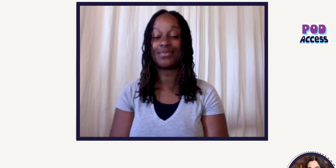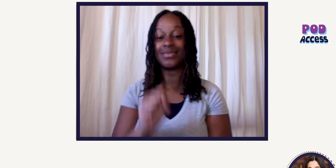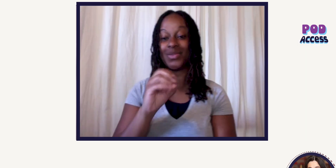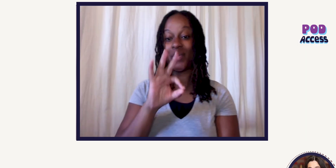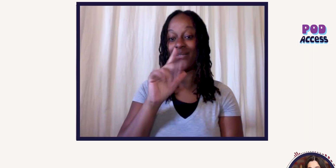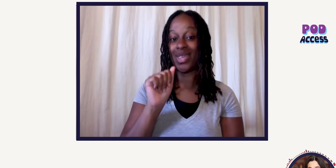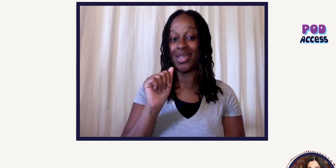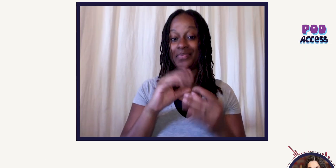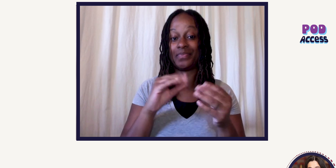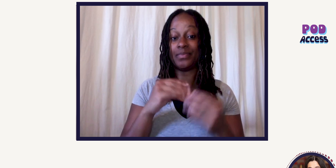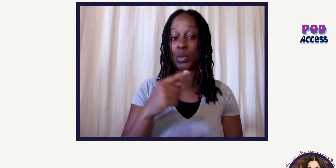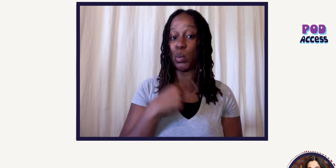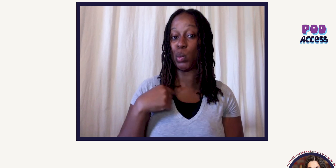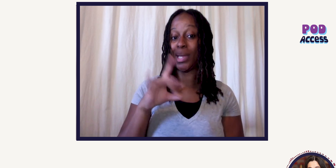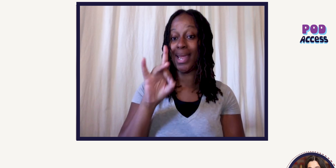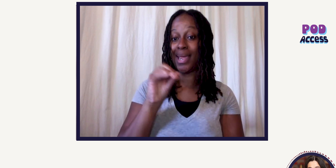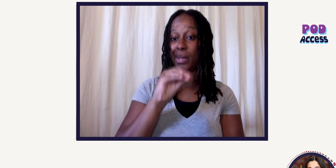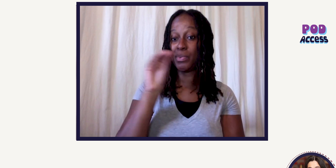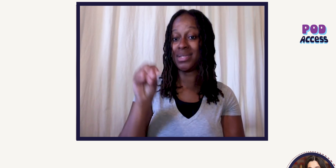We're a 80% disabled team.